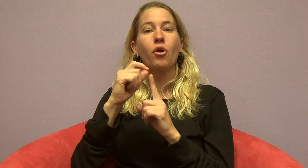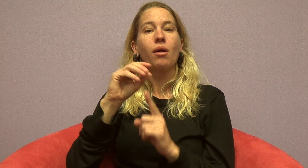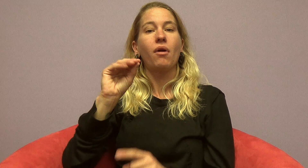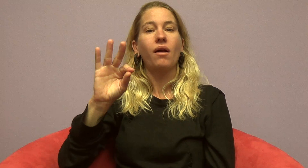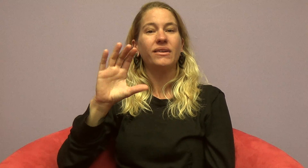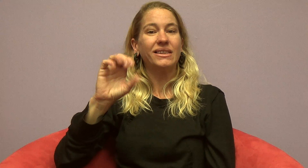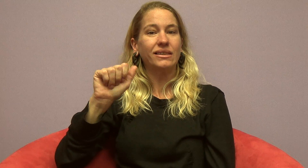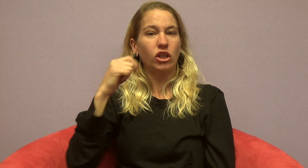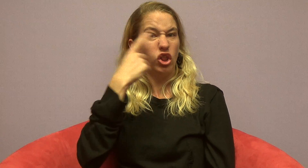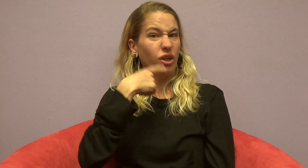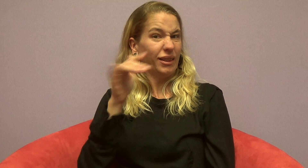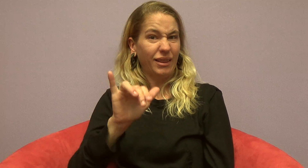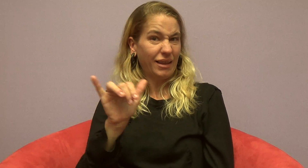What does perpetrators of CSA look like?